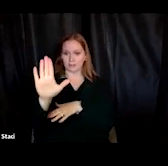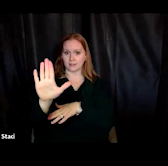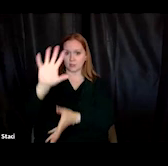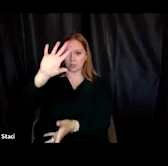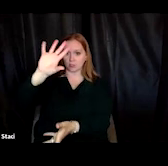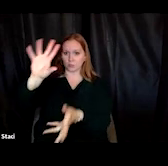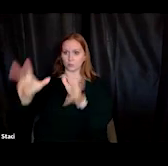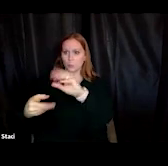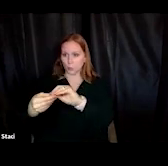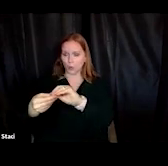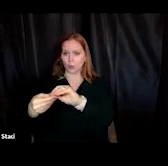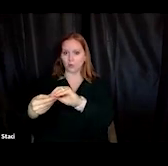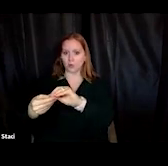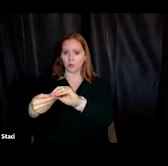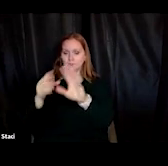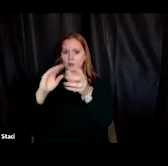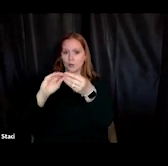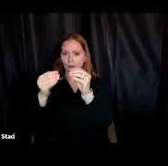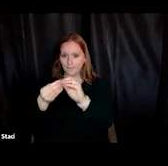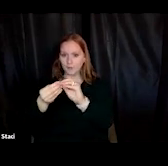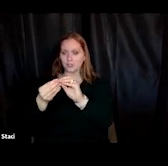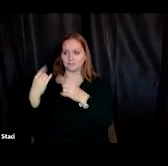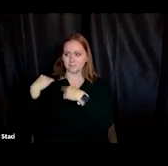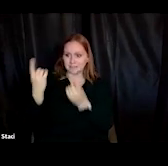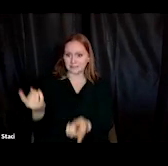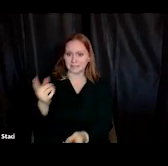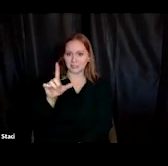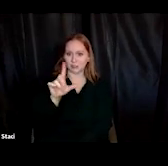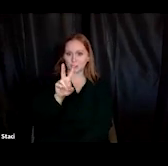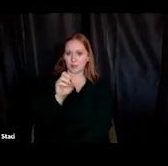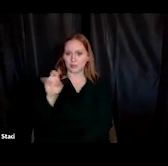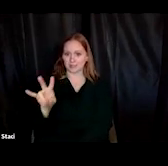So numbers since we've been tracking in 2007 to present. And as you could see, nationwide,